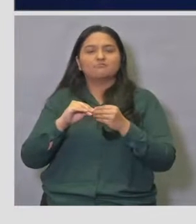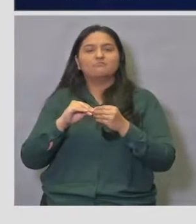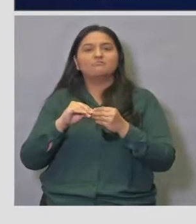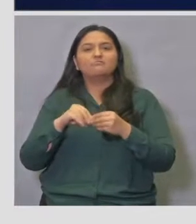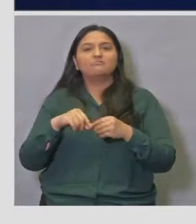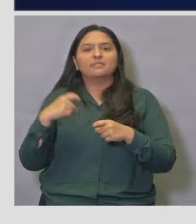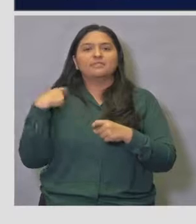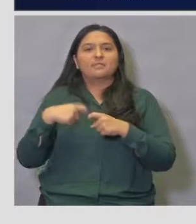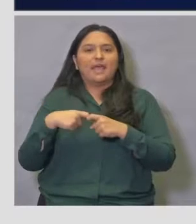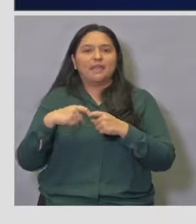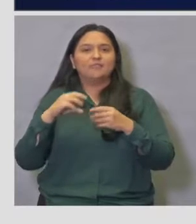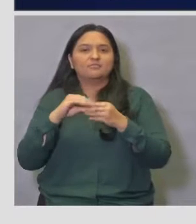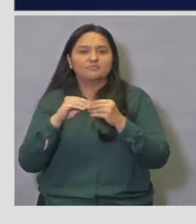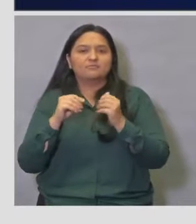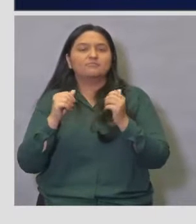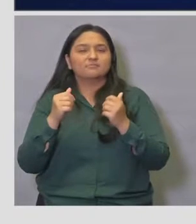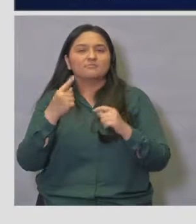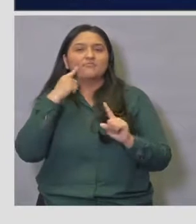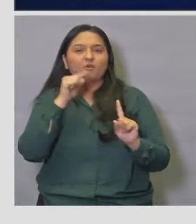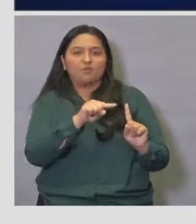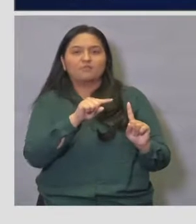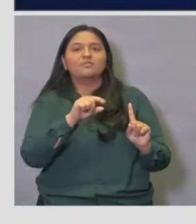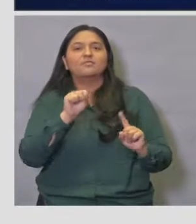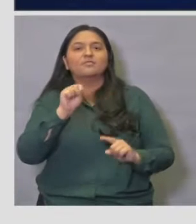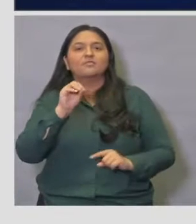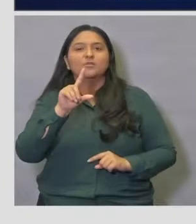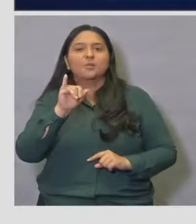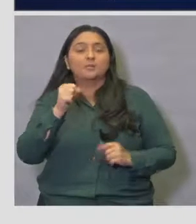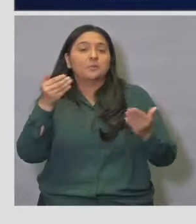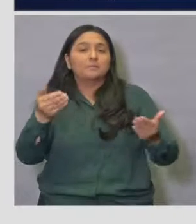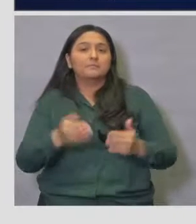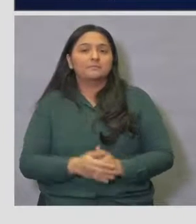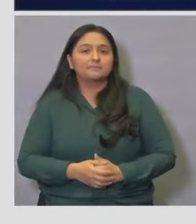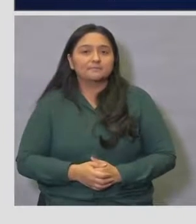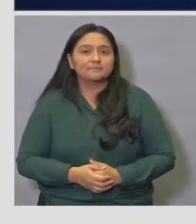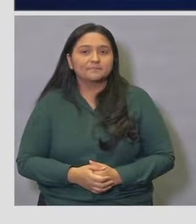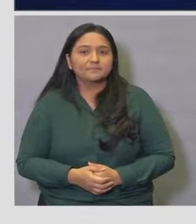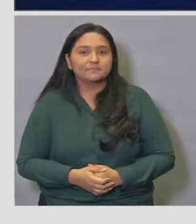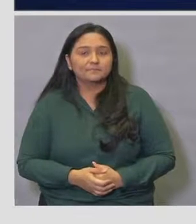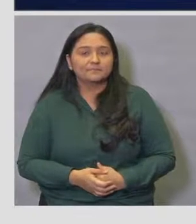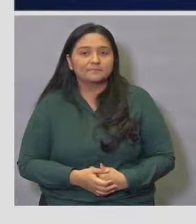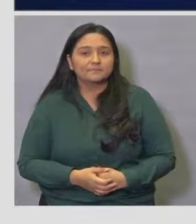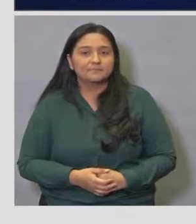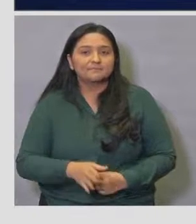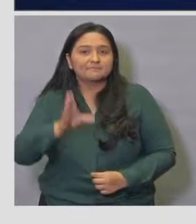JACQUELINE. SHE WILL BEGIN WITH TRANSLATED